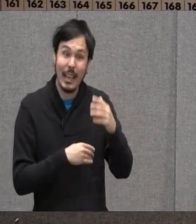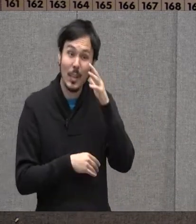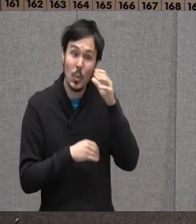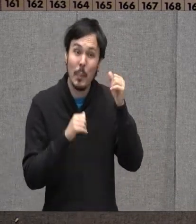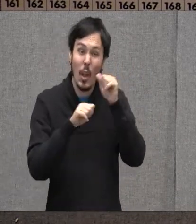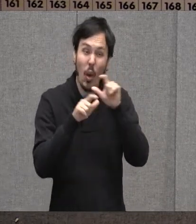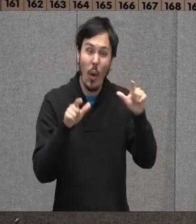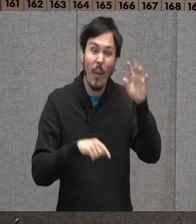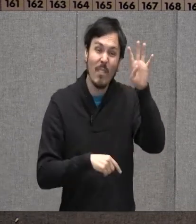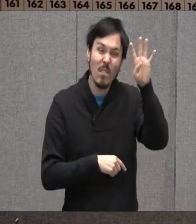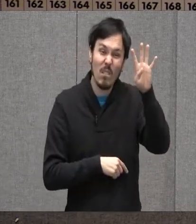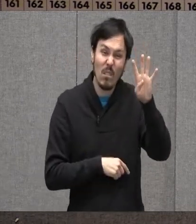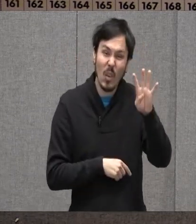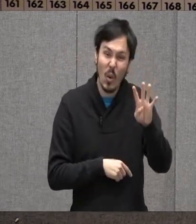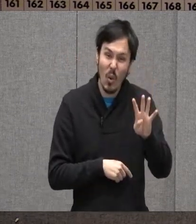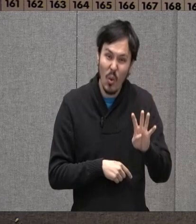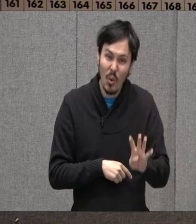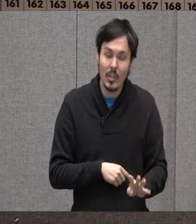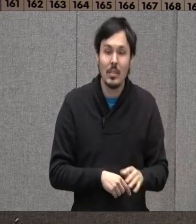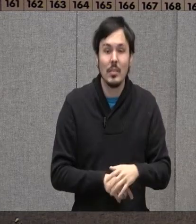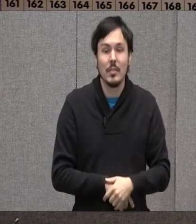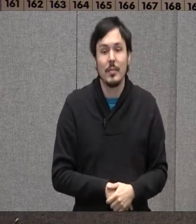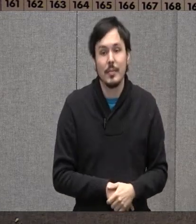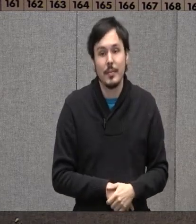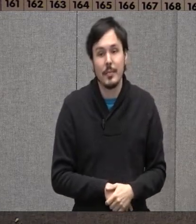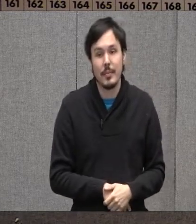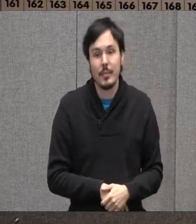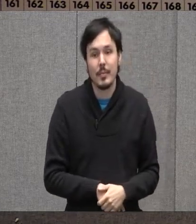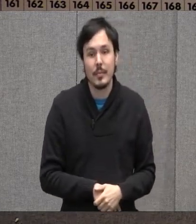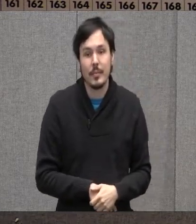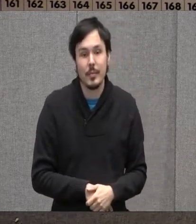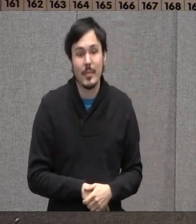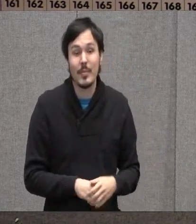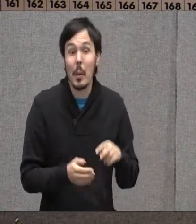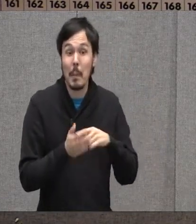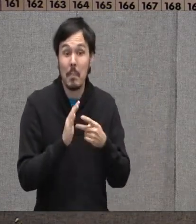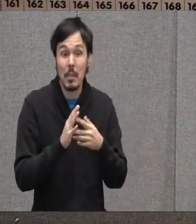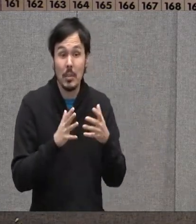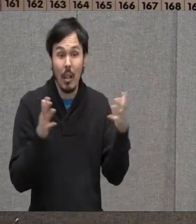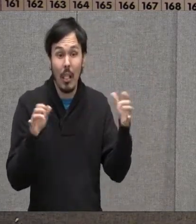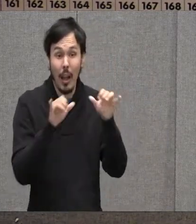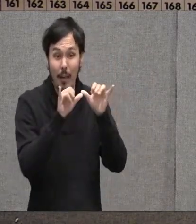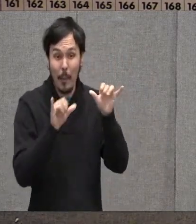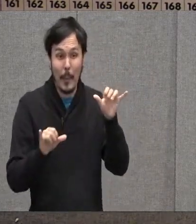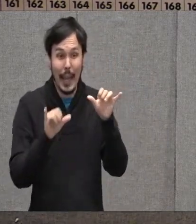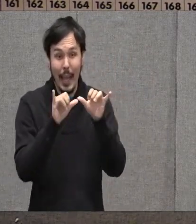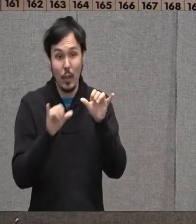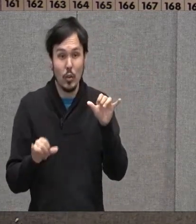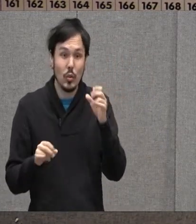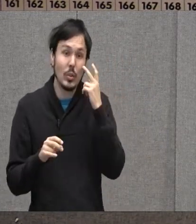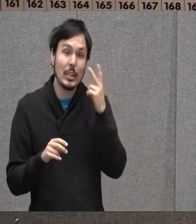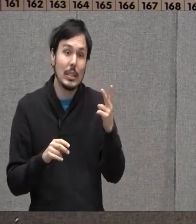And then we'd get a repeat of this pattern as well. So there are lots of patterns that we can see in numbers.